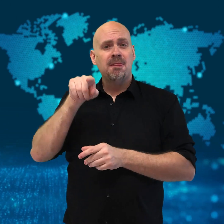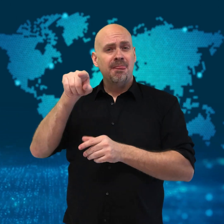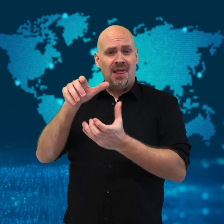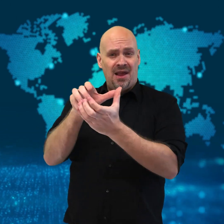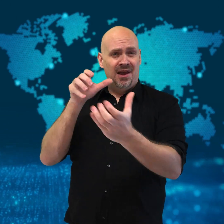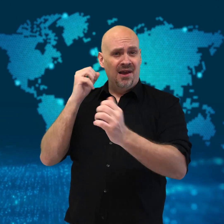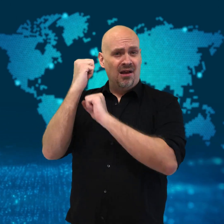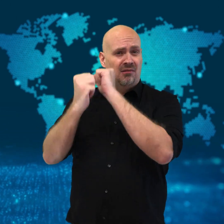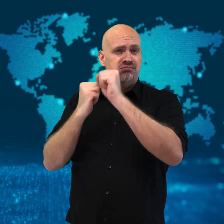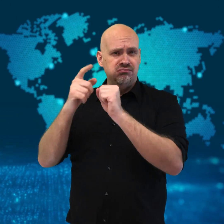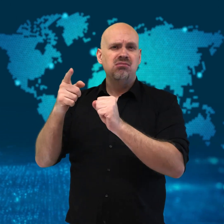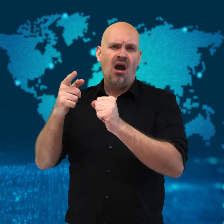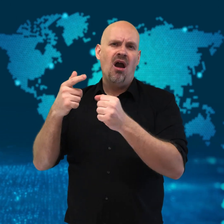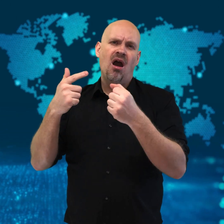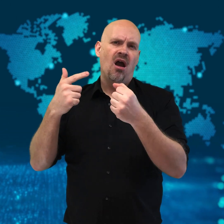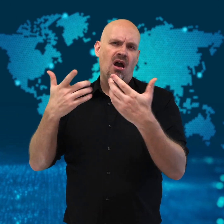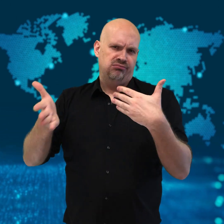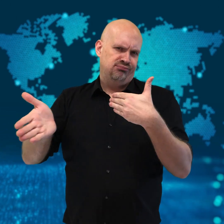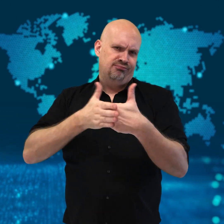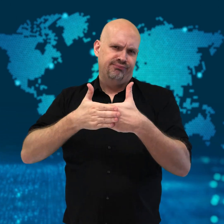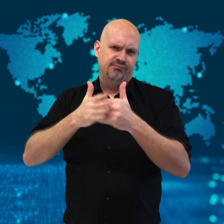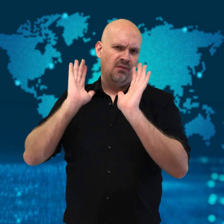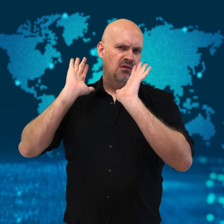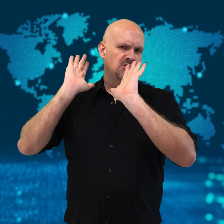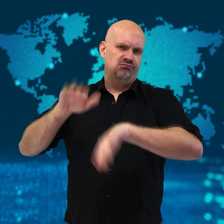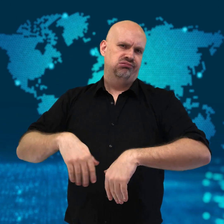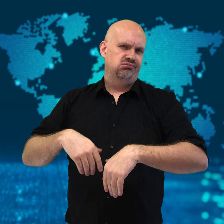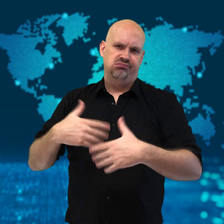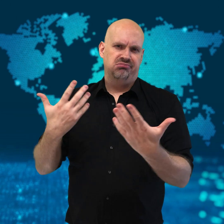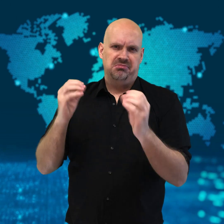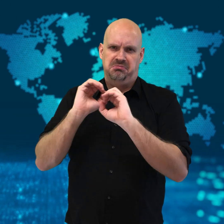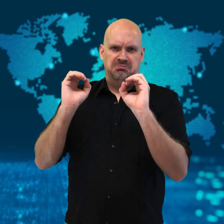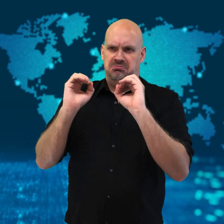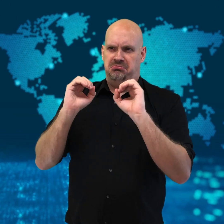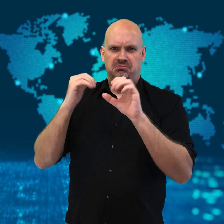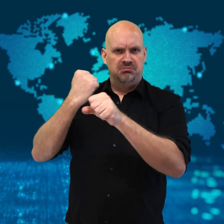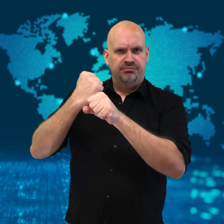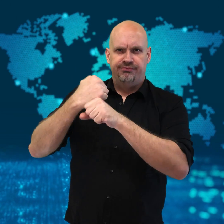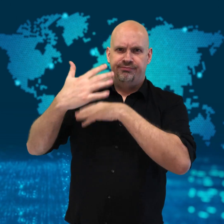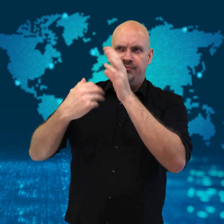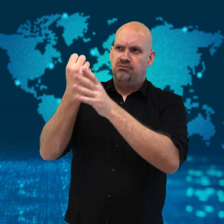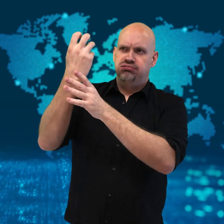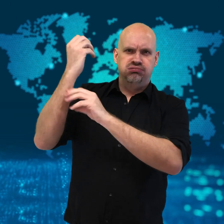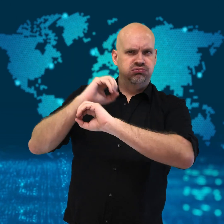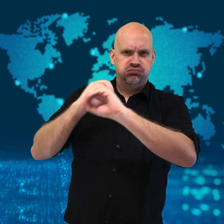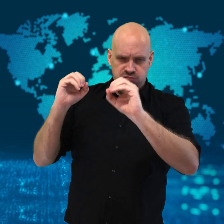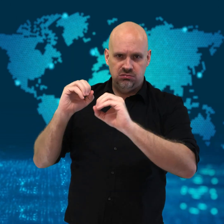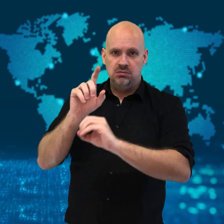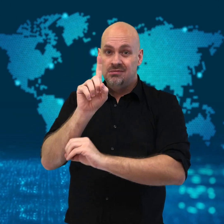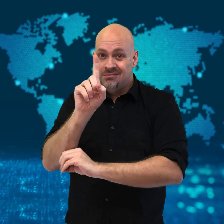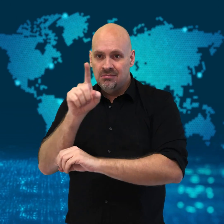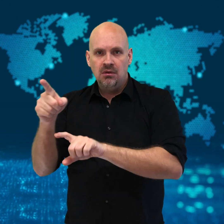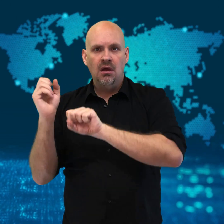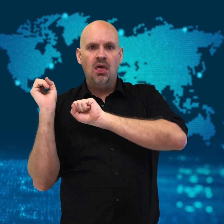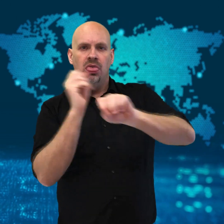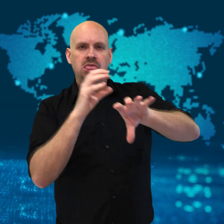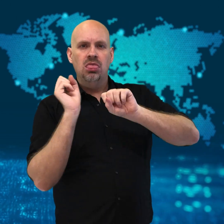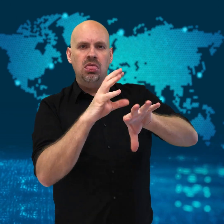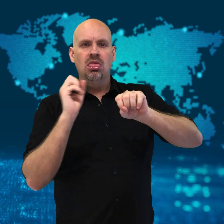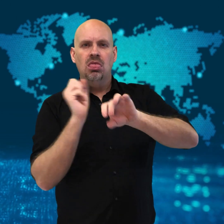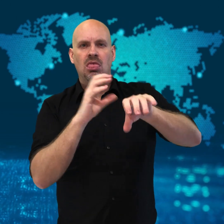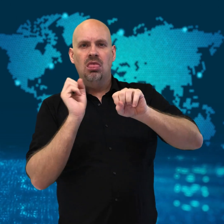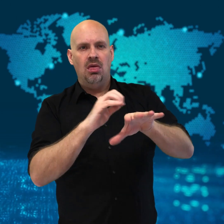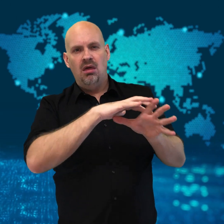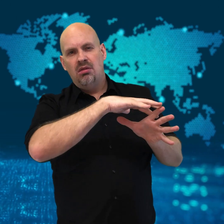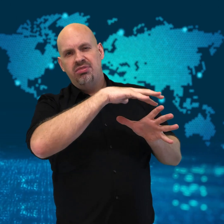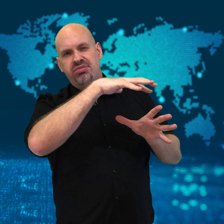The plant was abandoned and there is a chemical waste dump nearby,